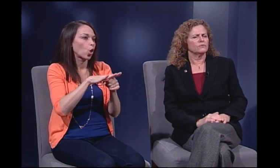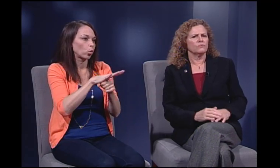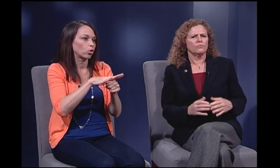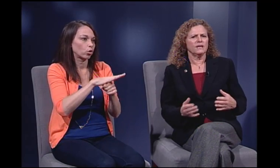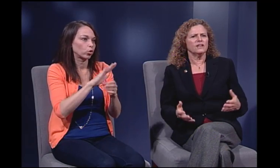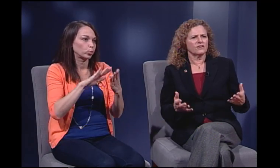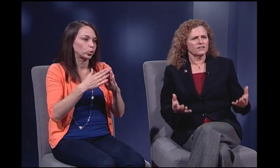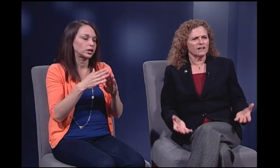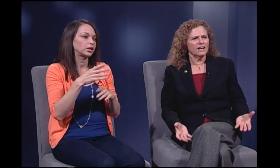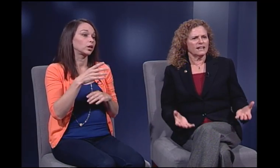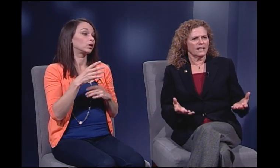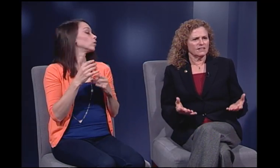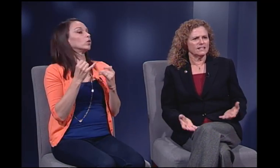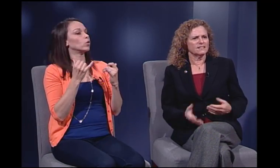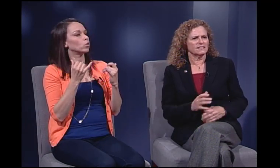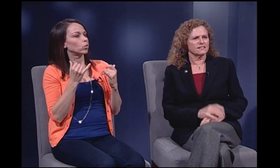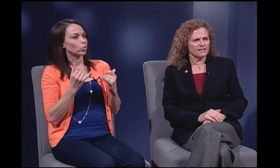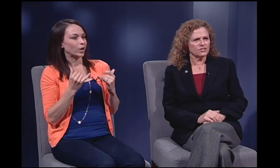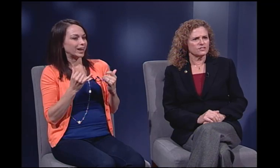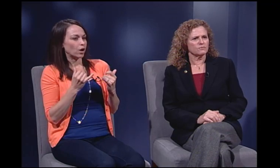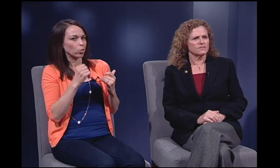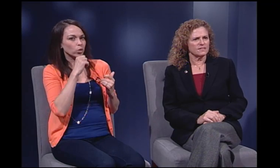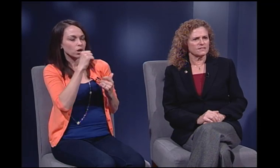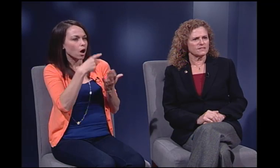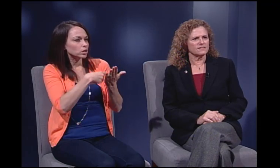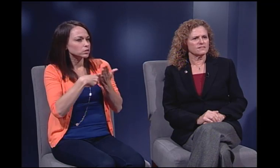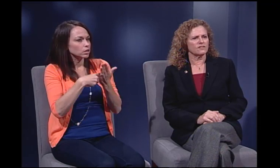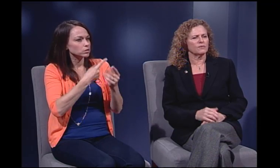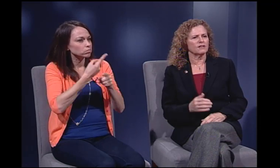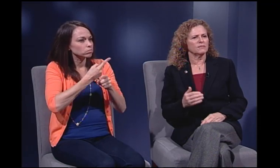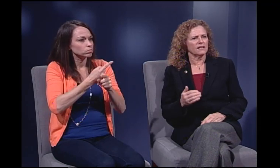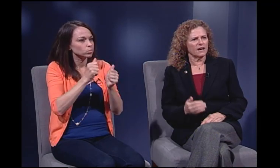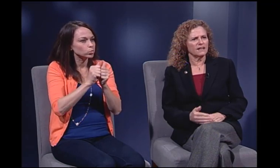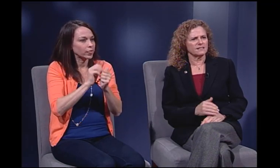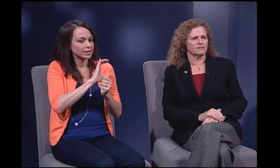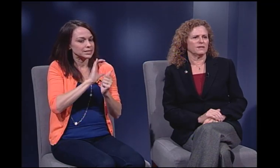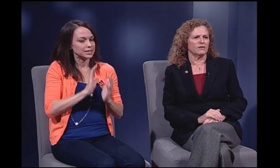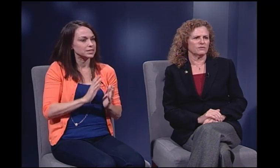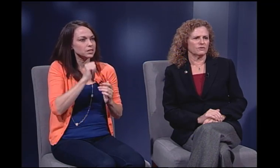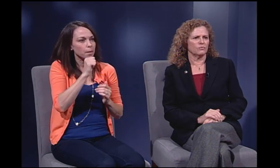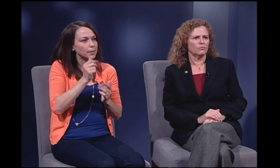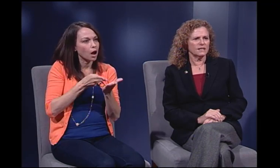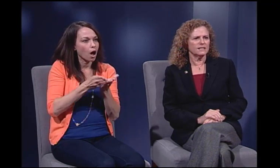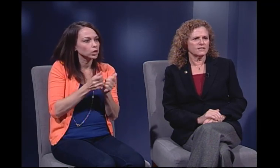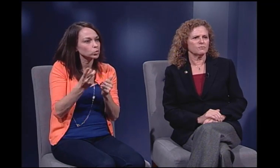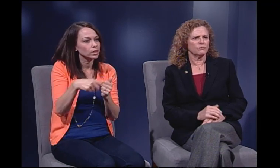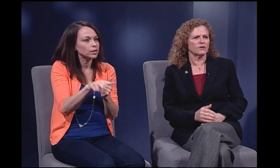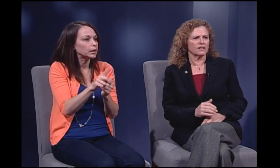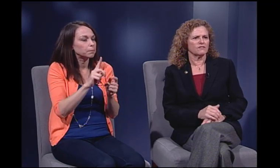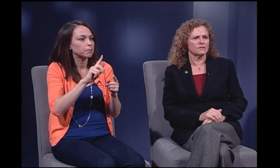We are not having these discussions with citizens so that we can be honest about what it is we want government